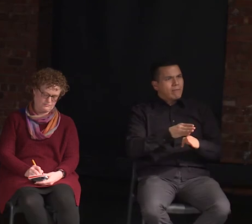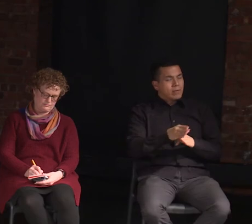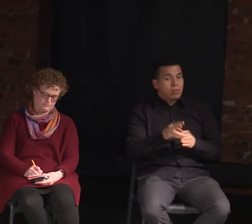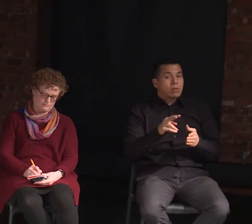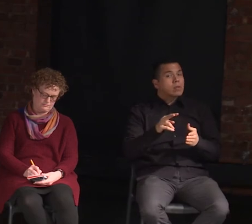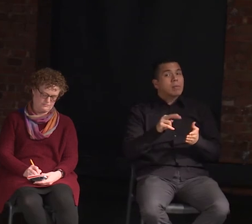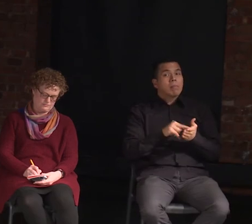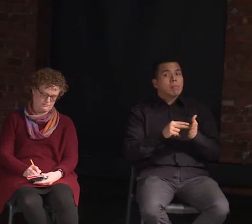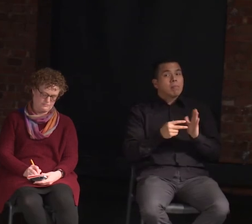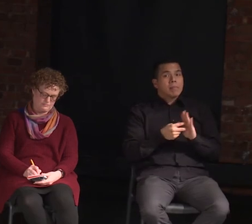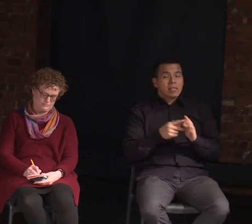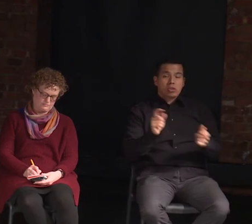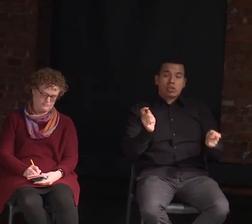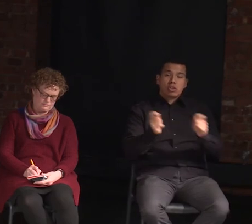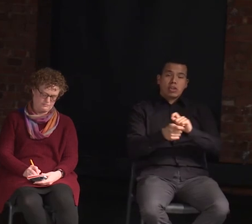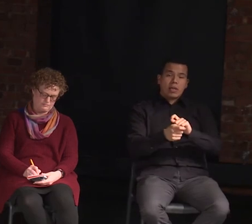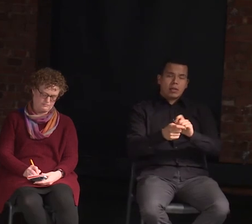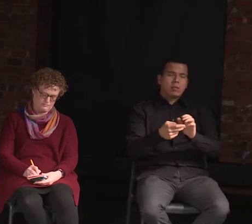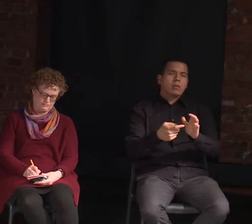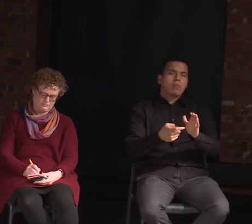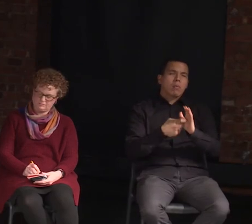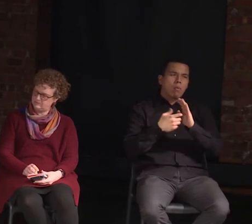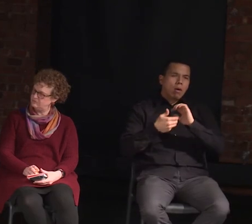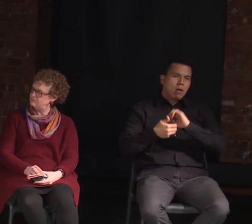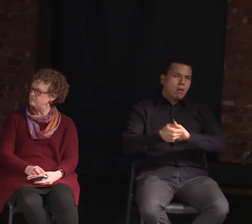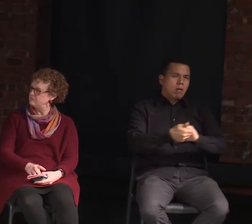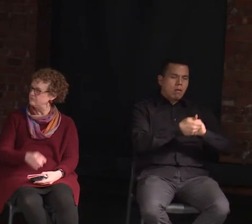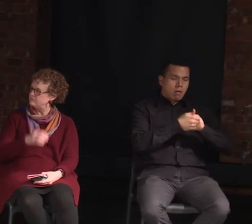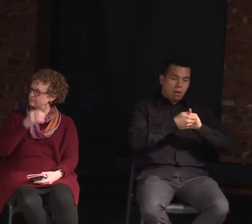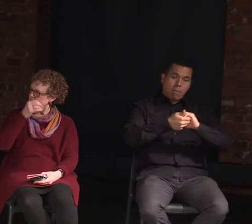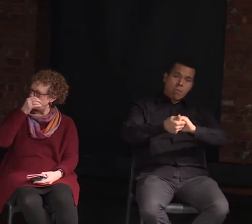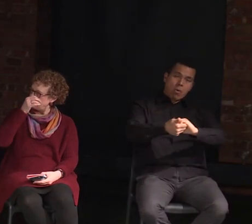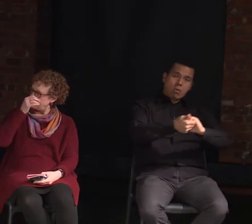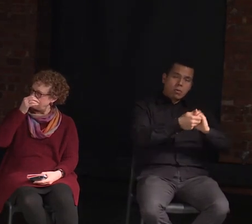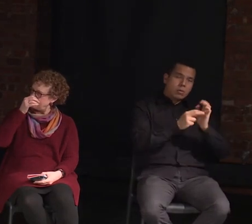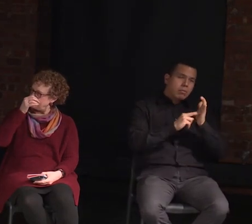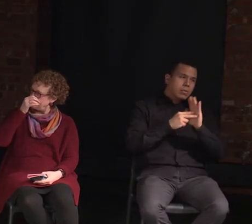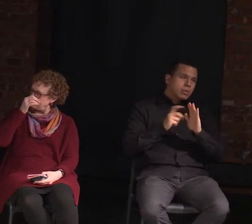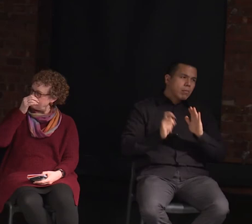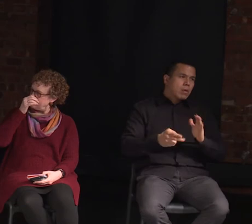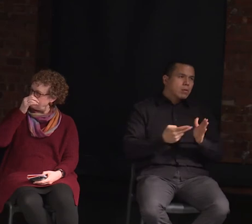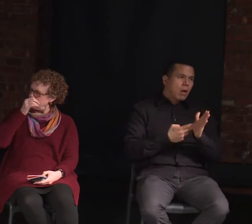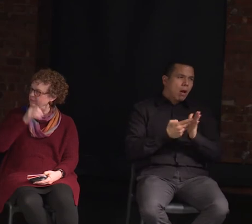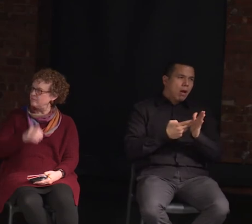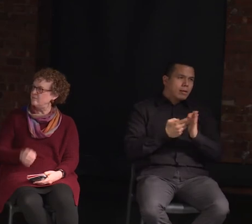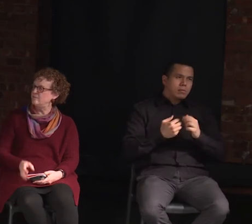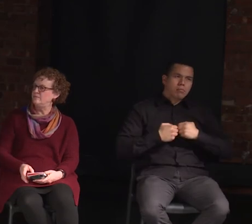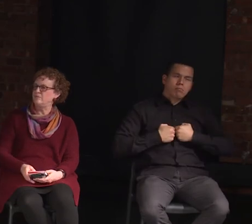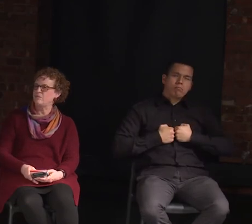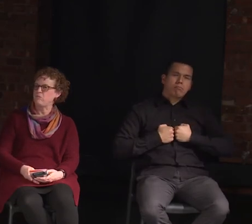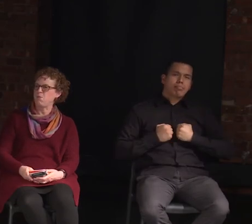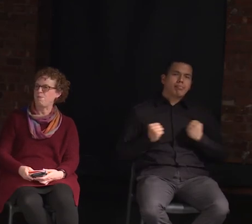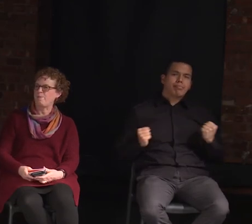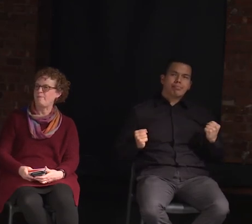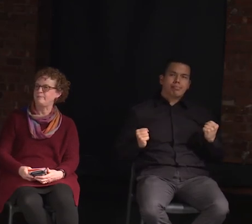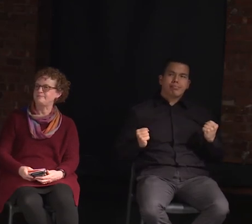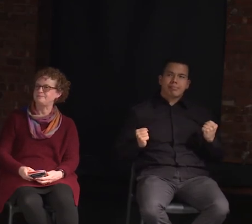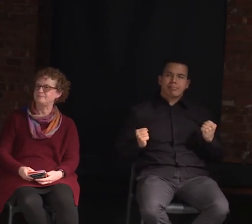Partnership requires honest conversation. Honest conversation, frankly, requires some vulnerability on all of our parts as individuals